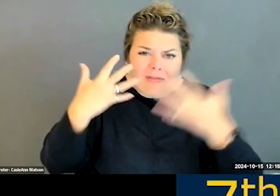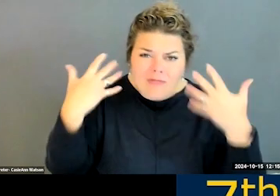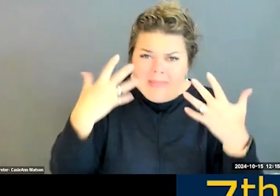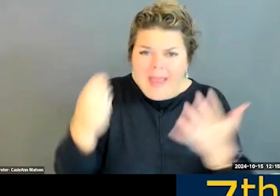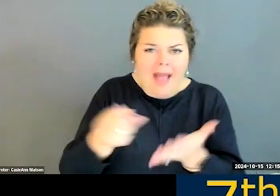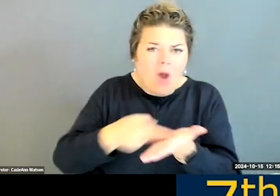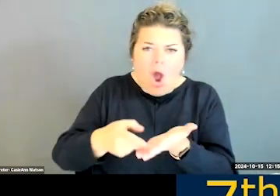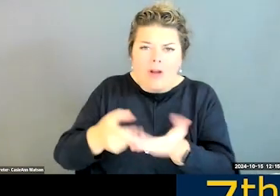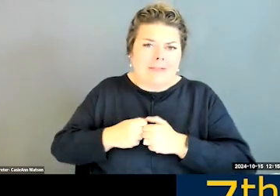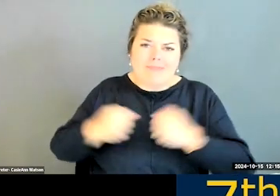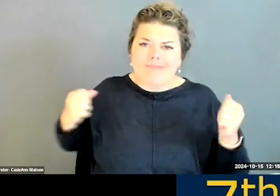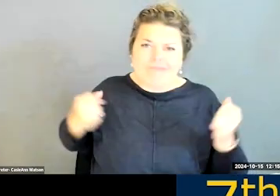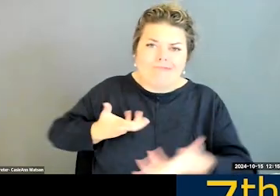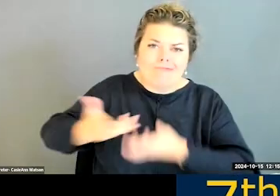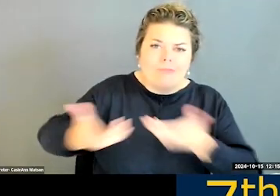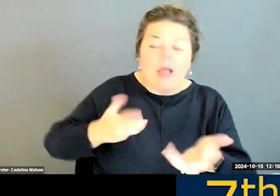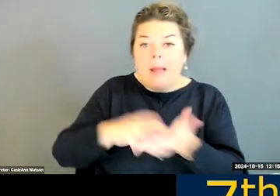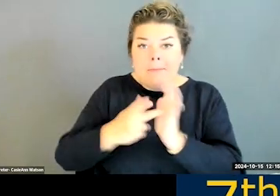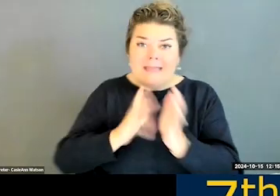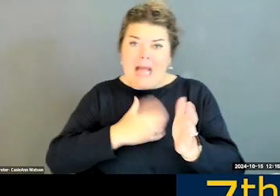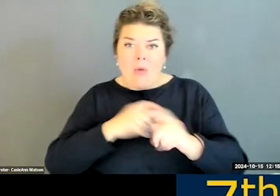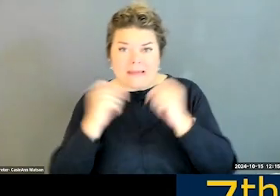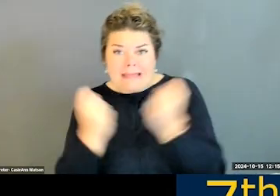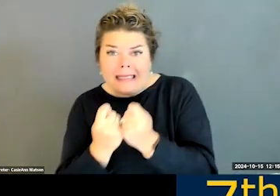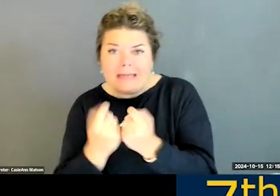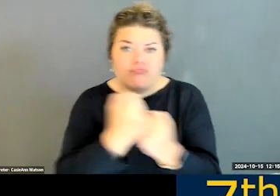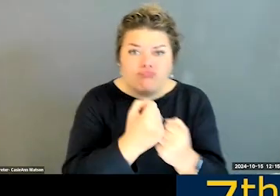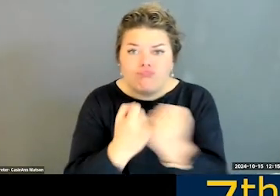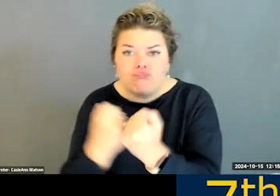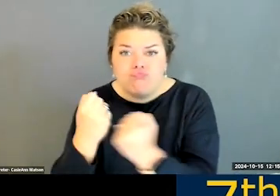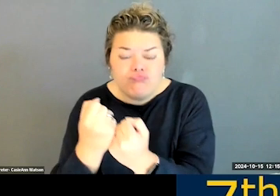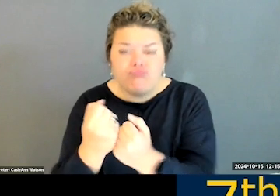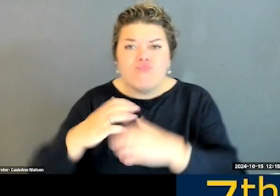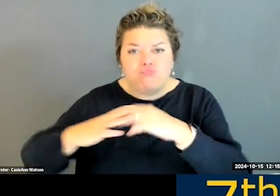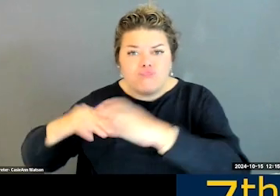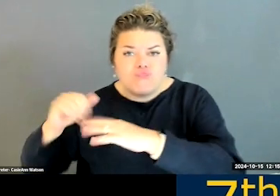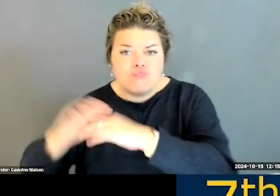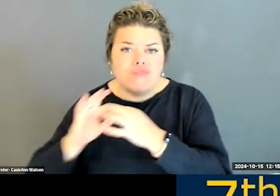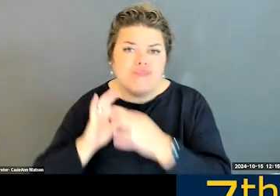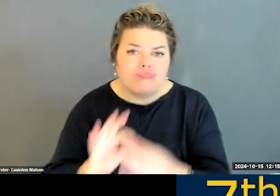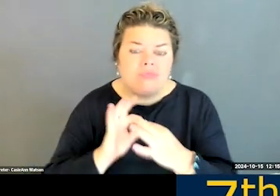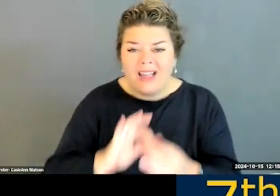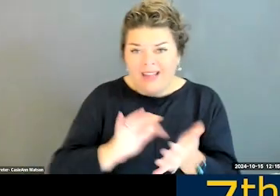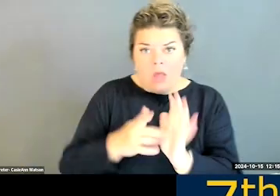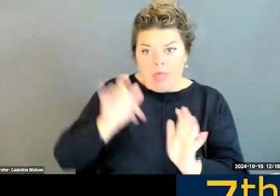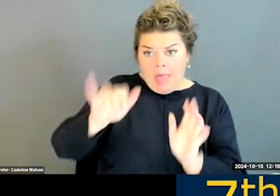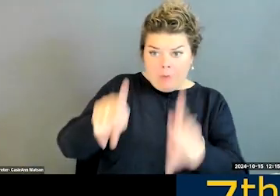When we do so, this builds rapport between our team and our coworkers. It allows individuals to feel heard and appreciated